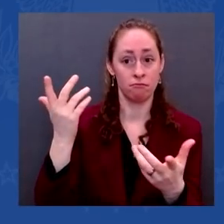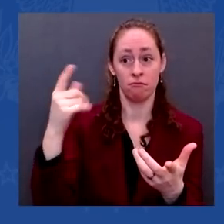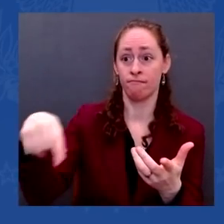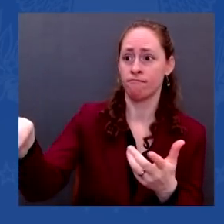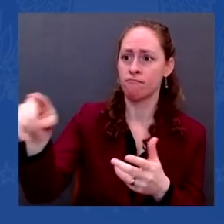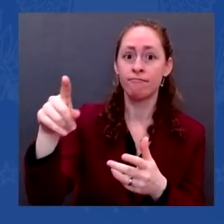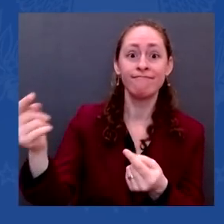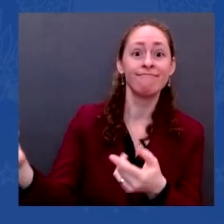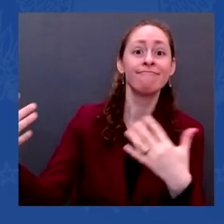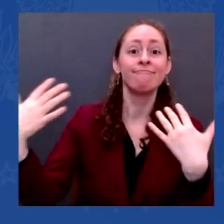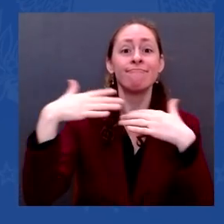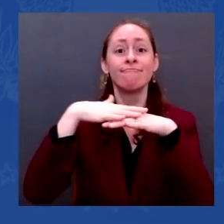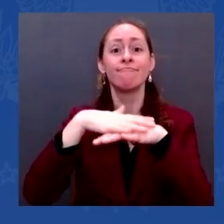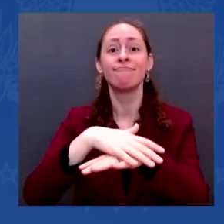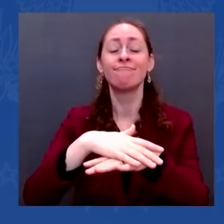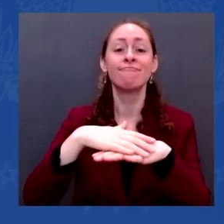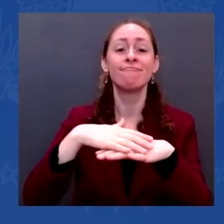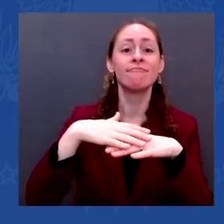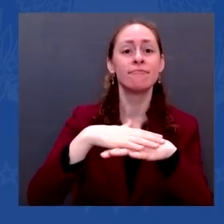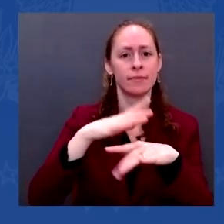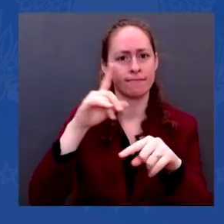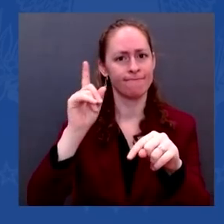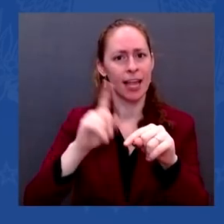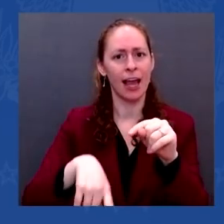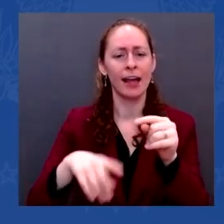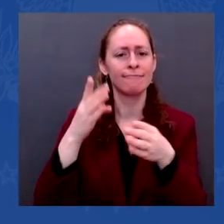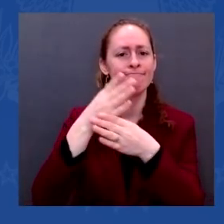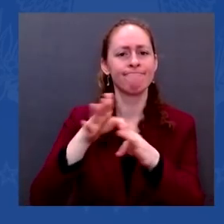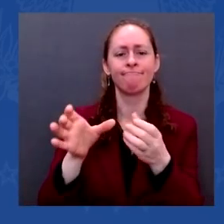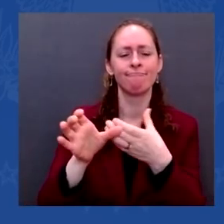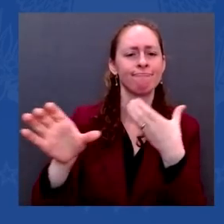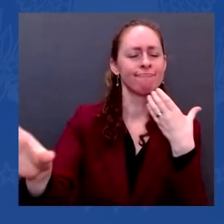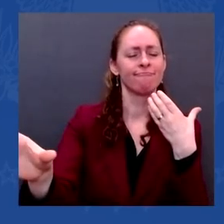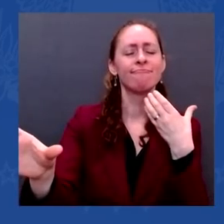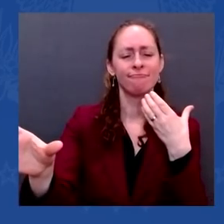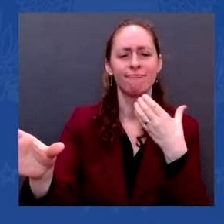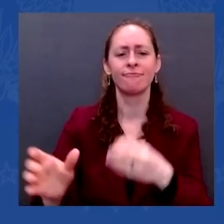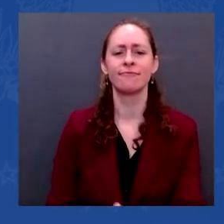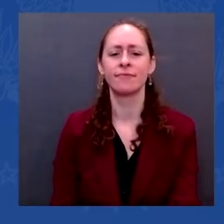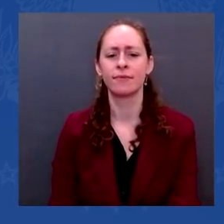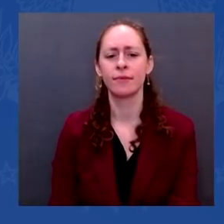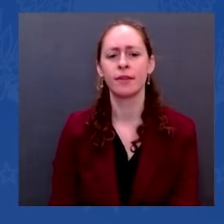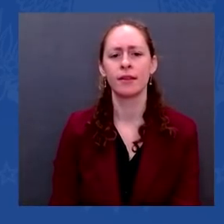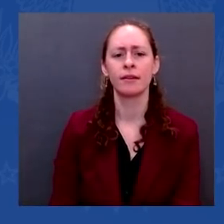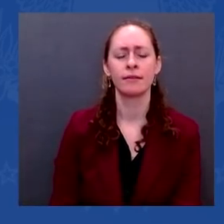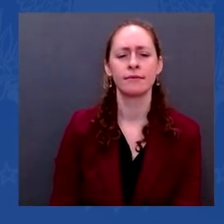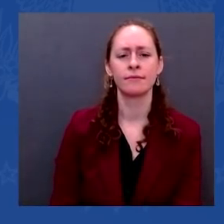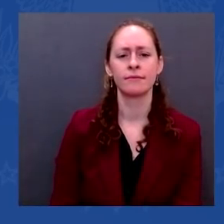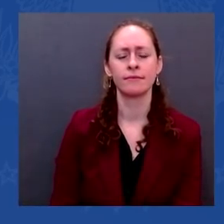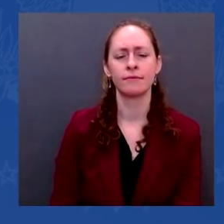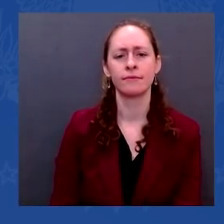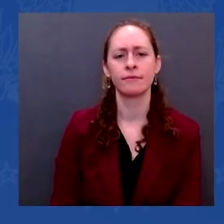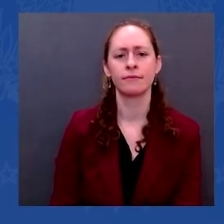the epicenter of desegregation. And so, you've been through a lot,